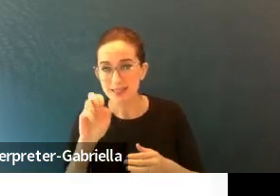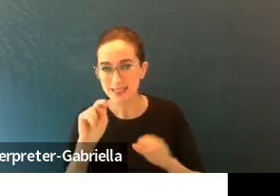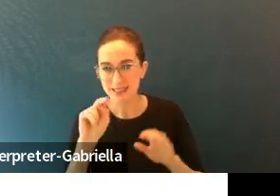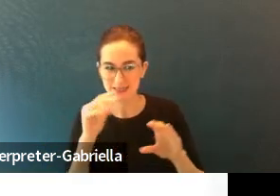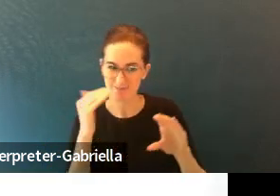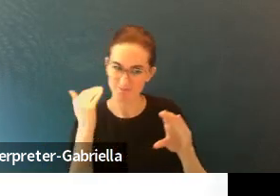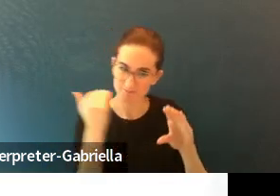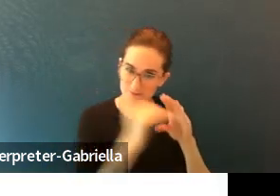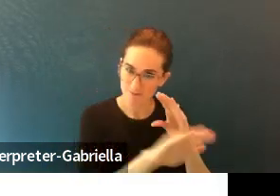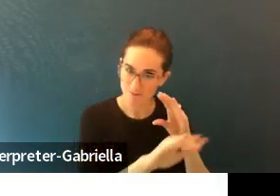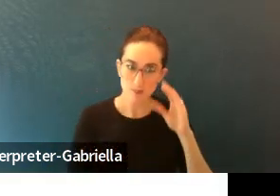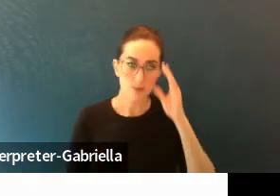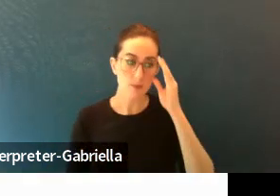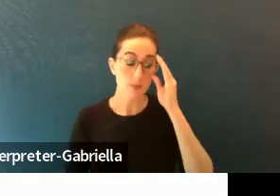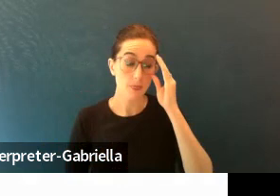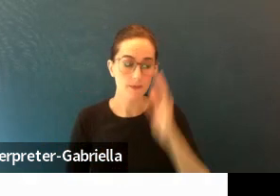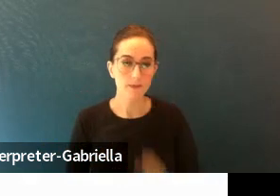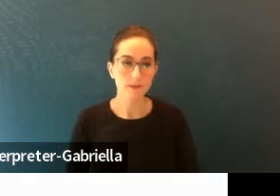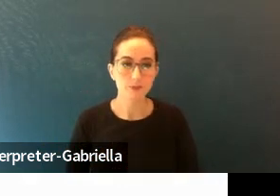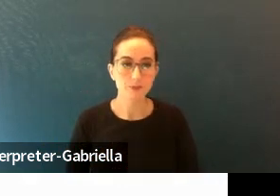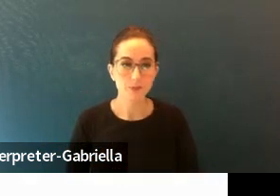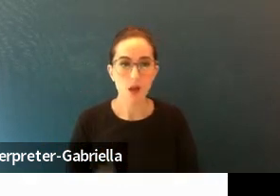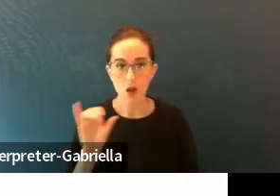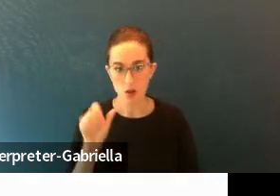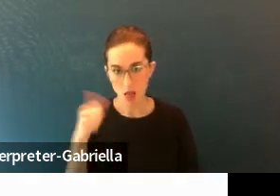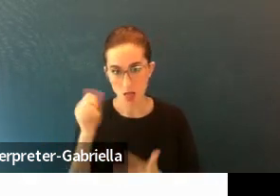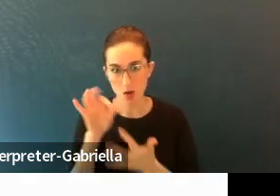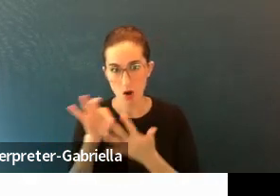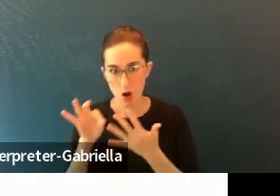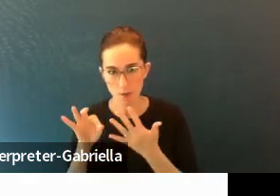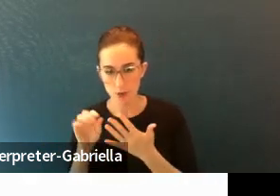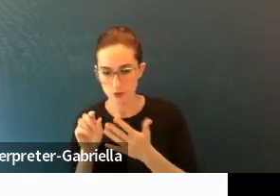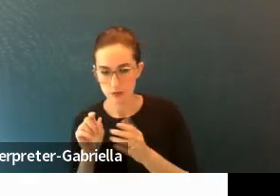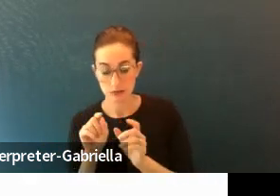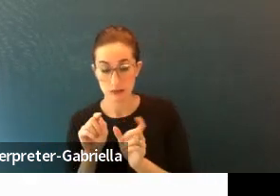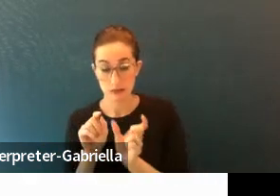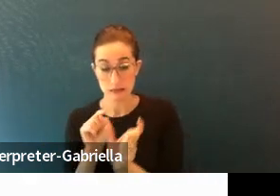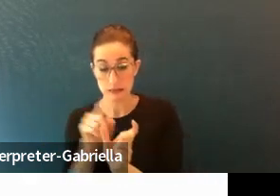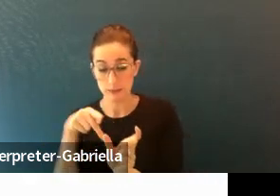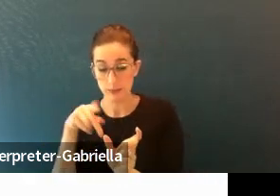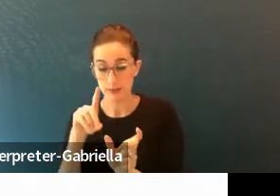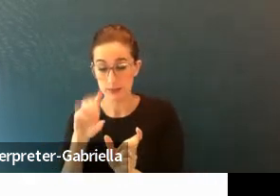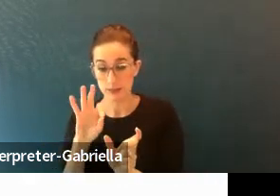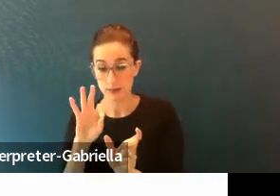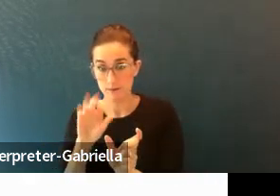but there's also other options on PDF so if you just want one of the graphs in this view